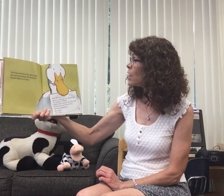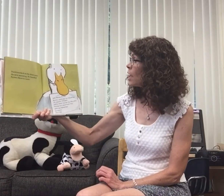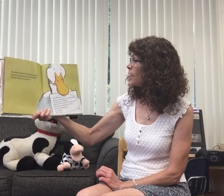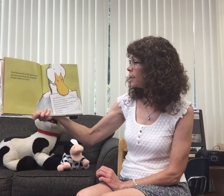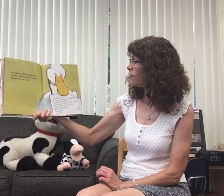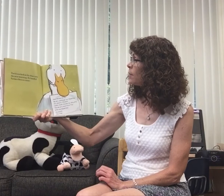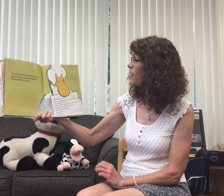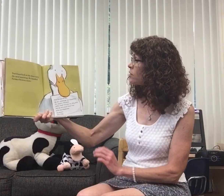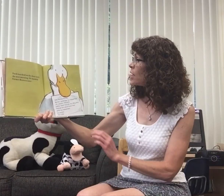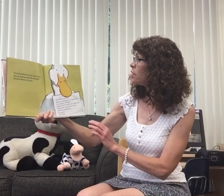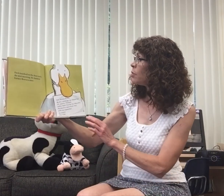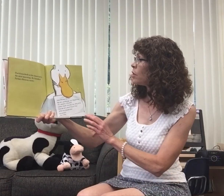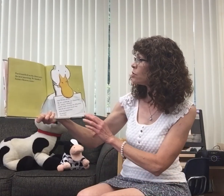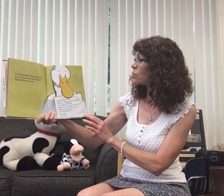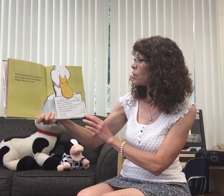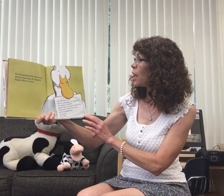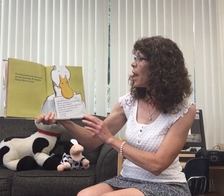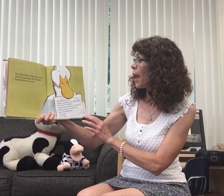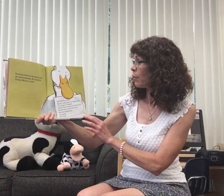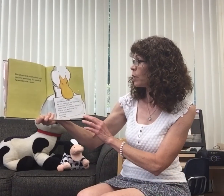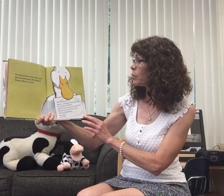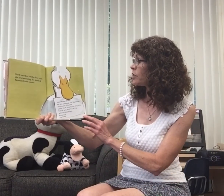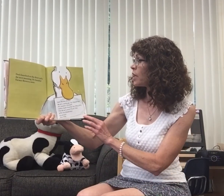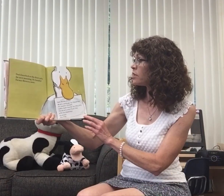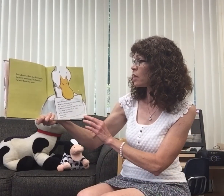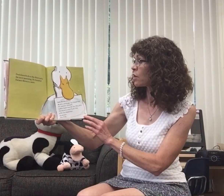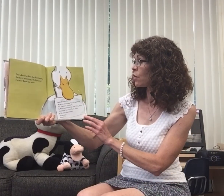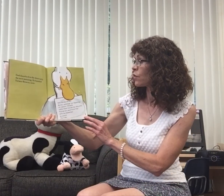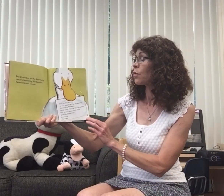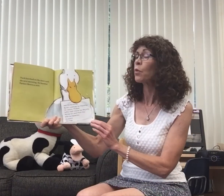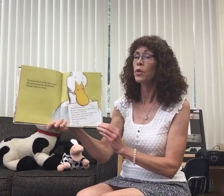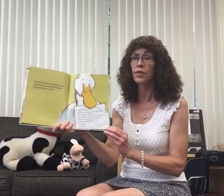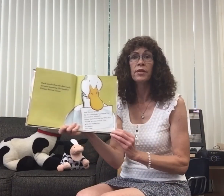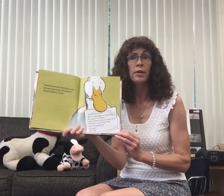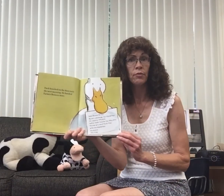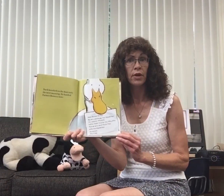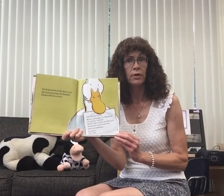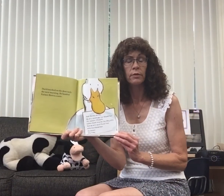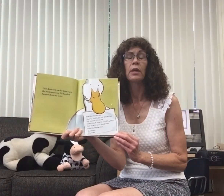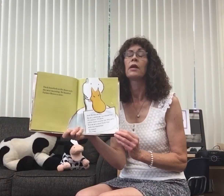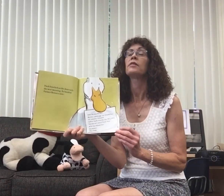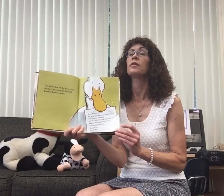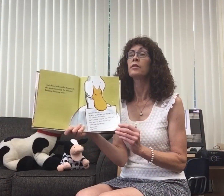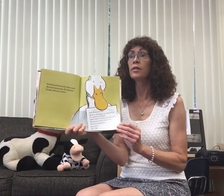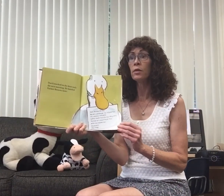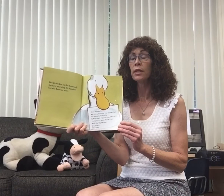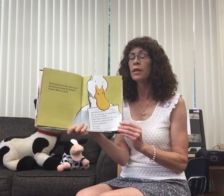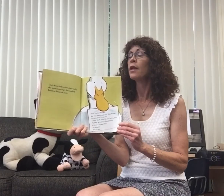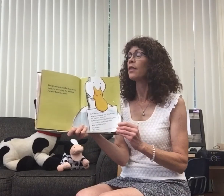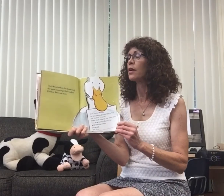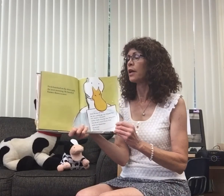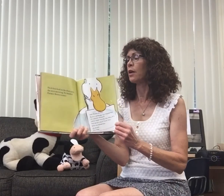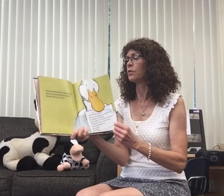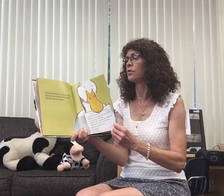Leave them outside the barn door and we will send Duck over with the typewriter. Sincerely, The Cows."